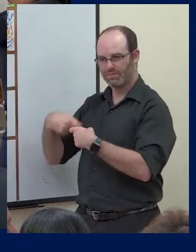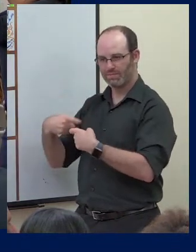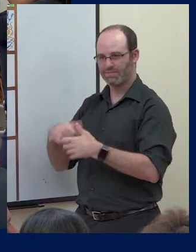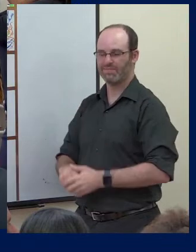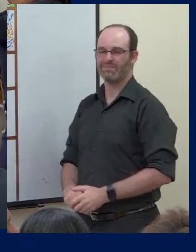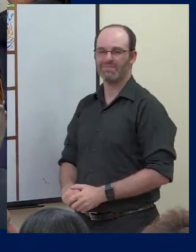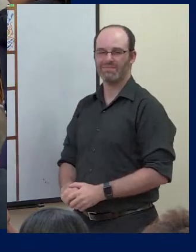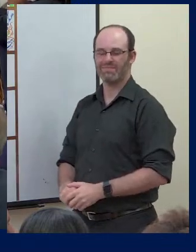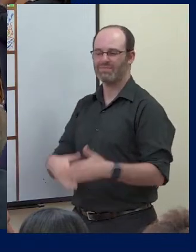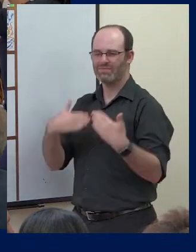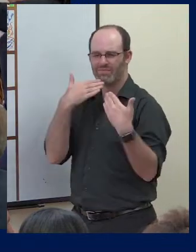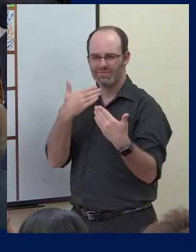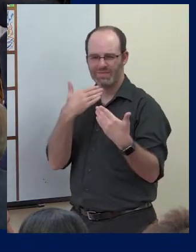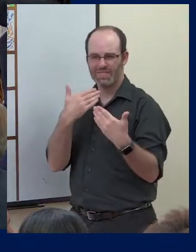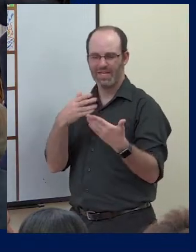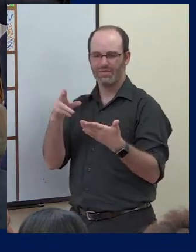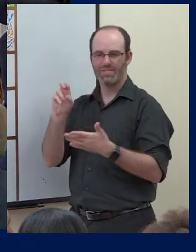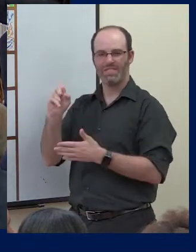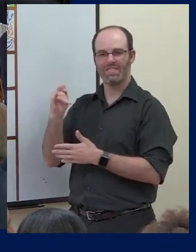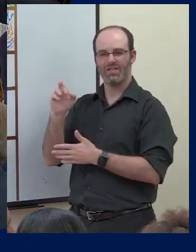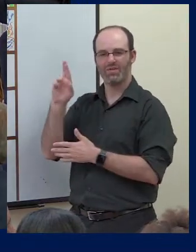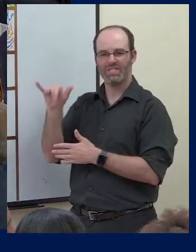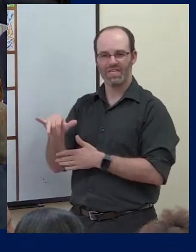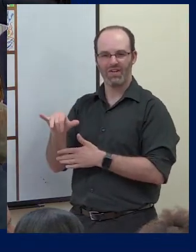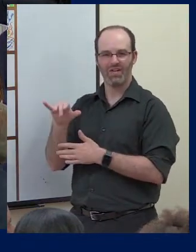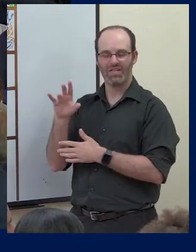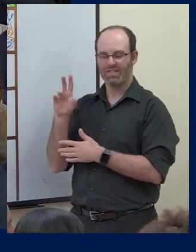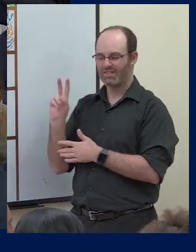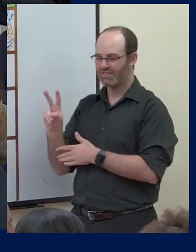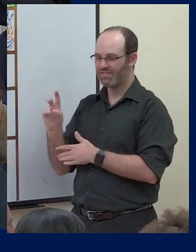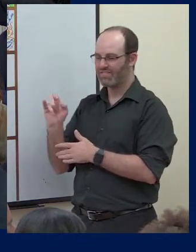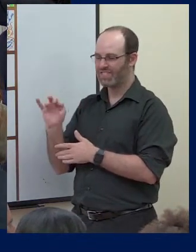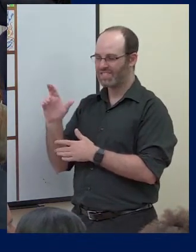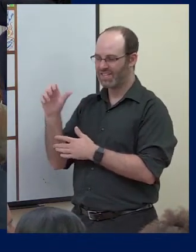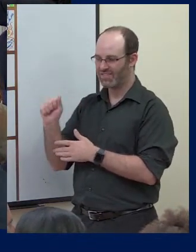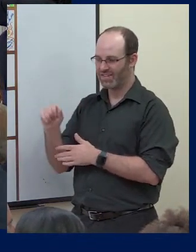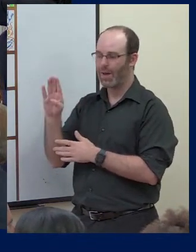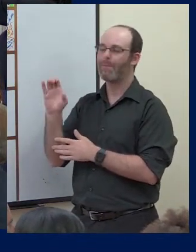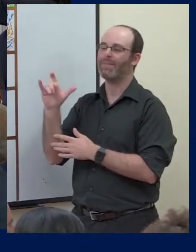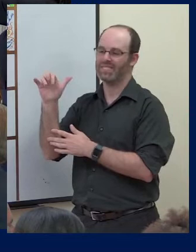Thank you for Secretary Xavier Becerra for making it all the way here and the entire